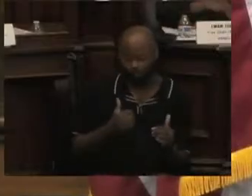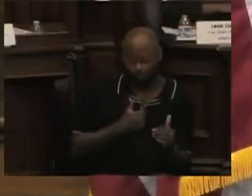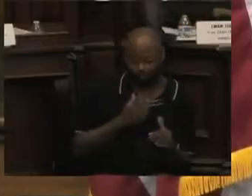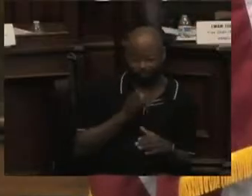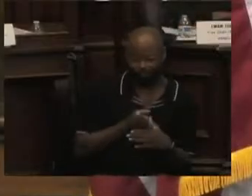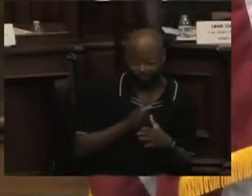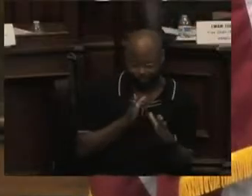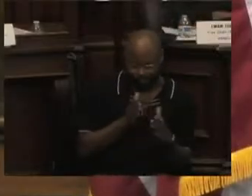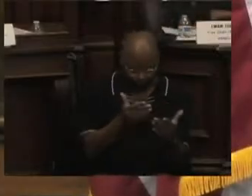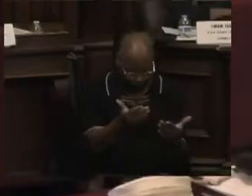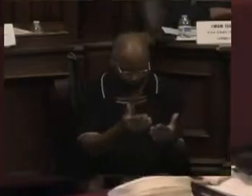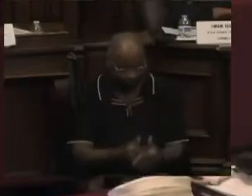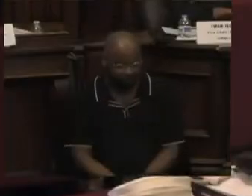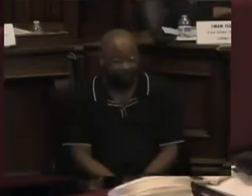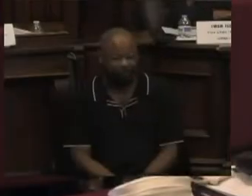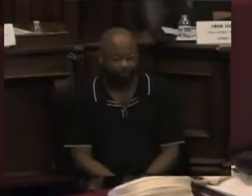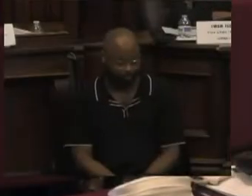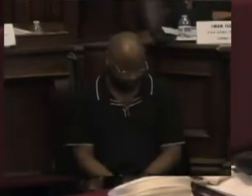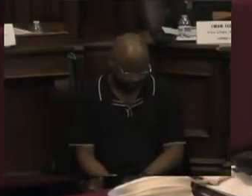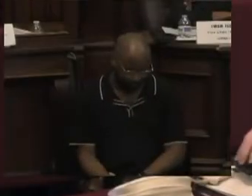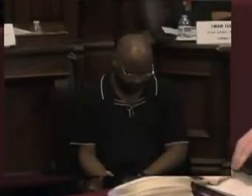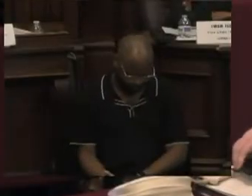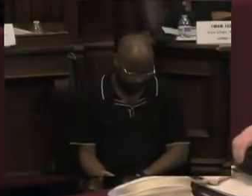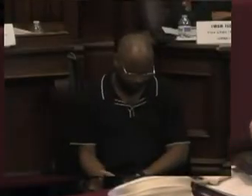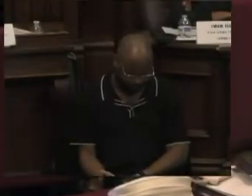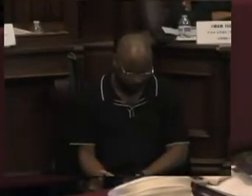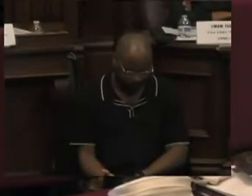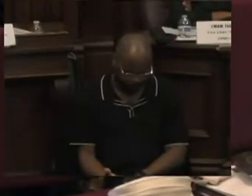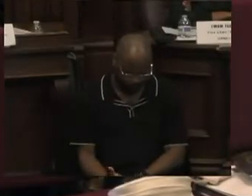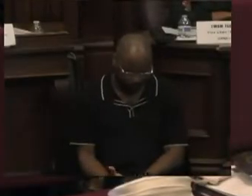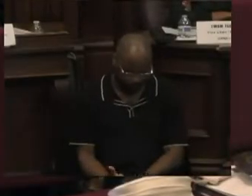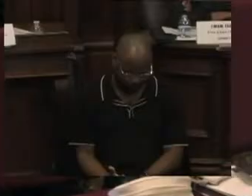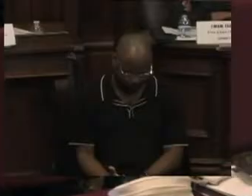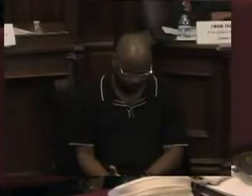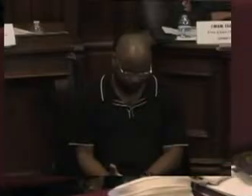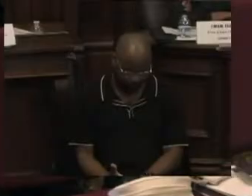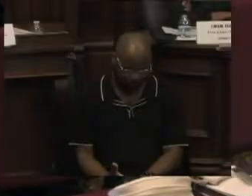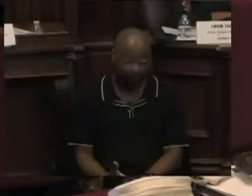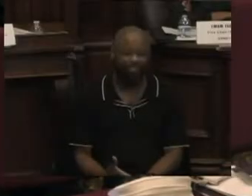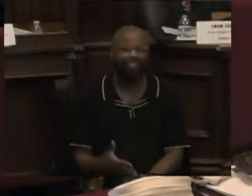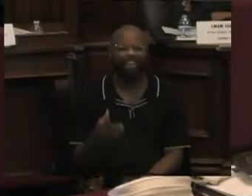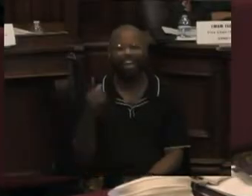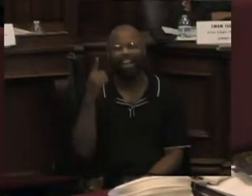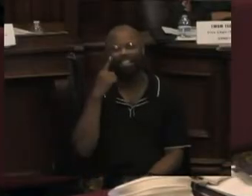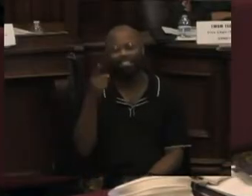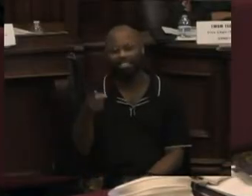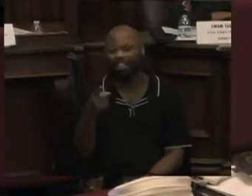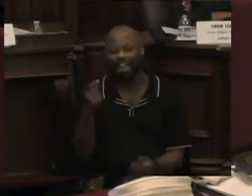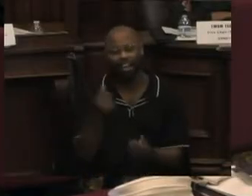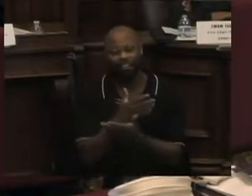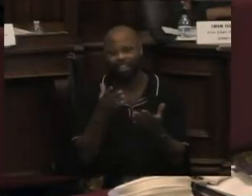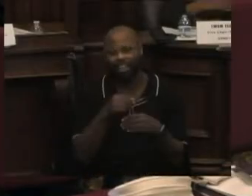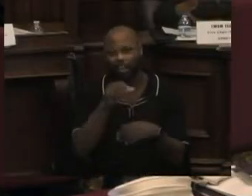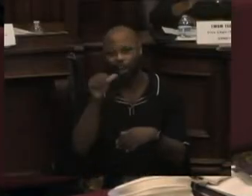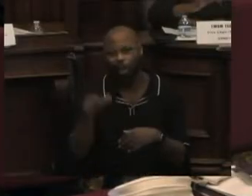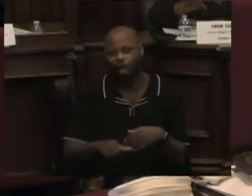from our state legislation?